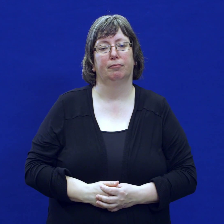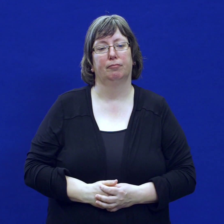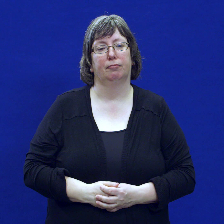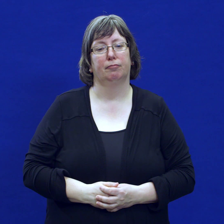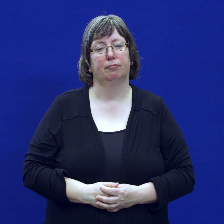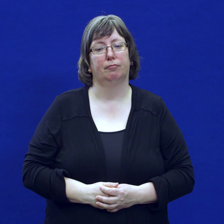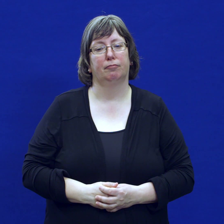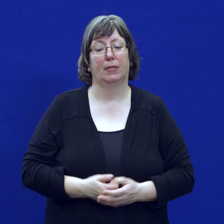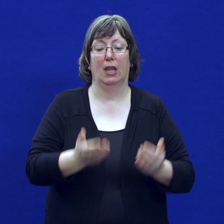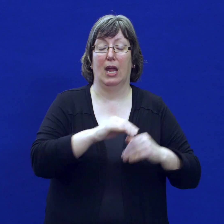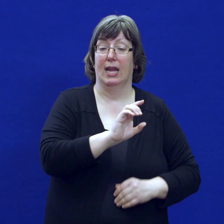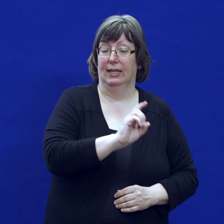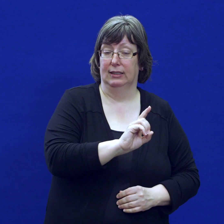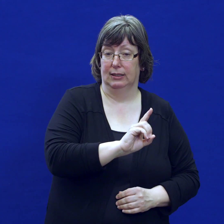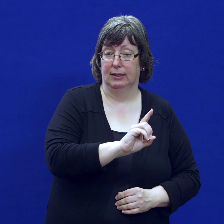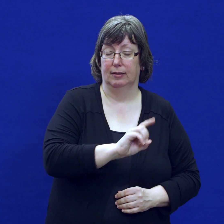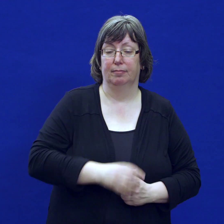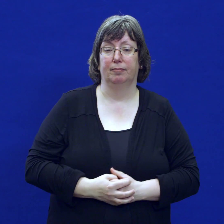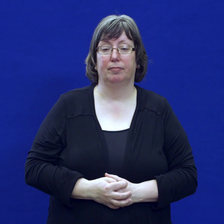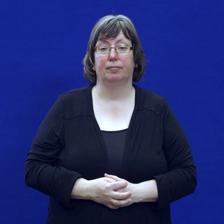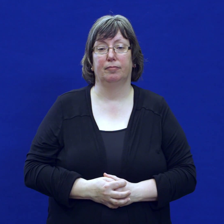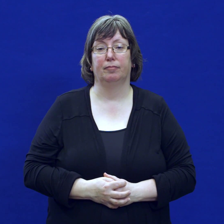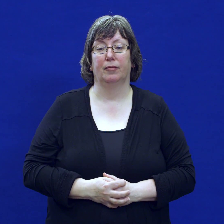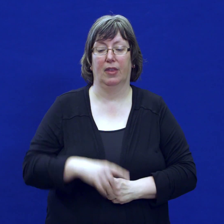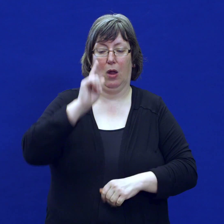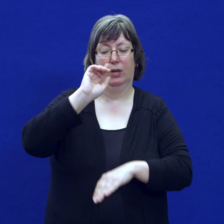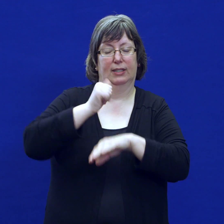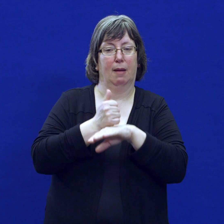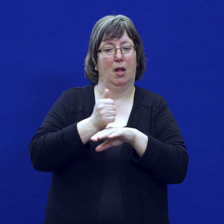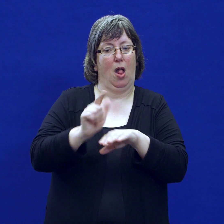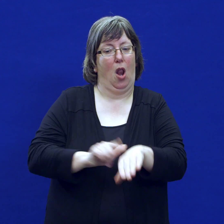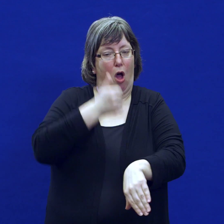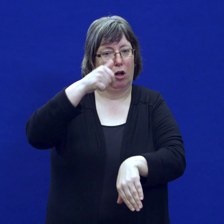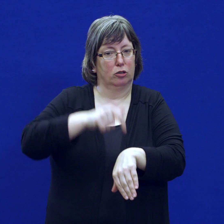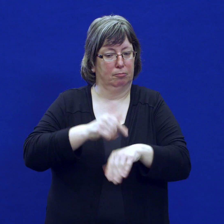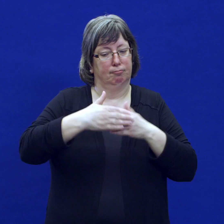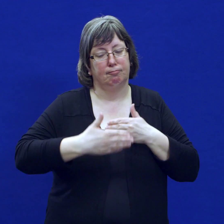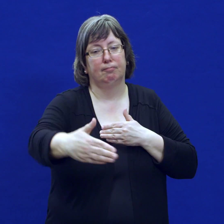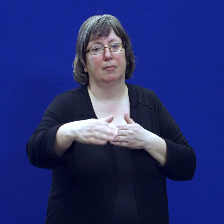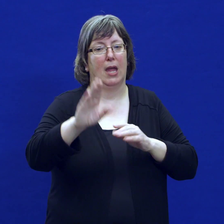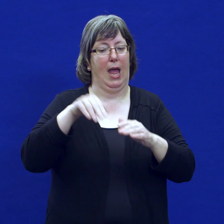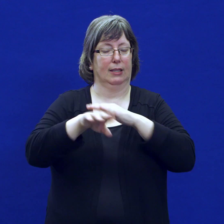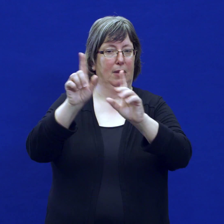d. set long-term accessibility objectives for